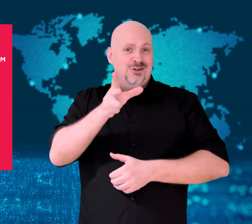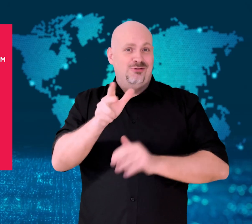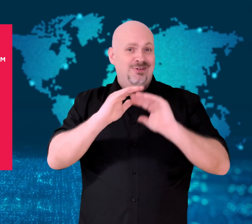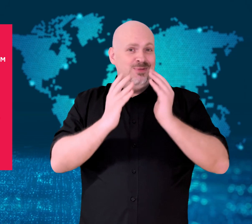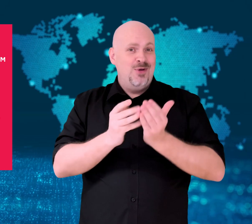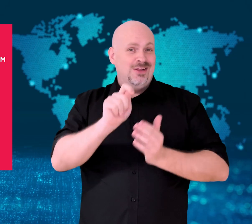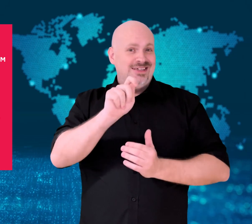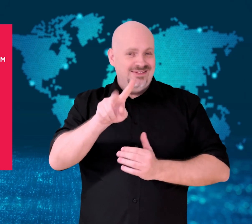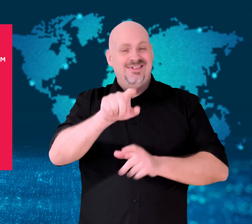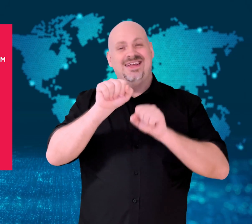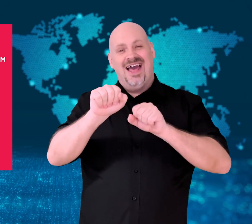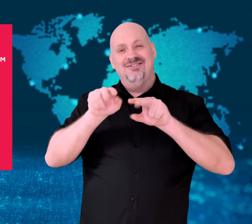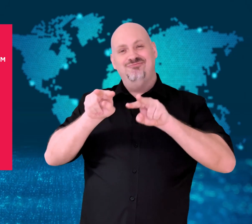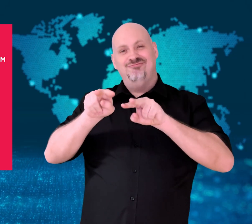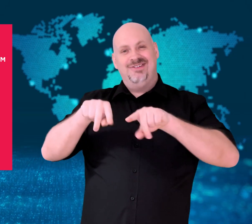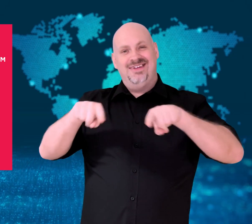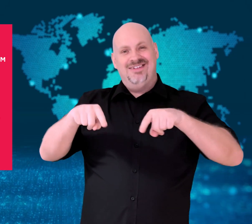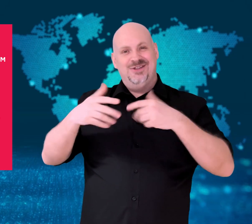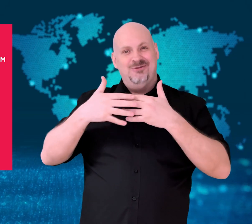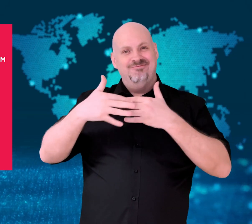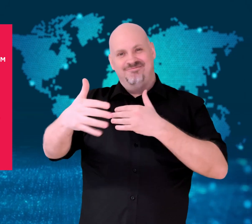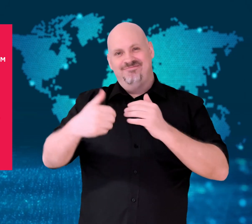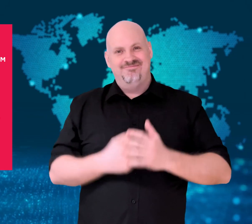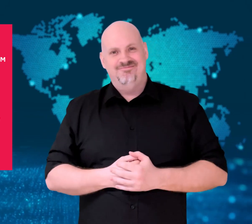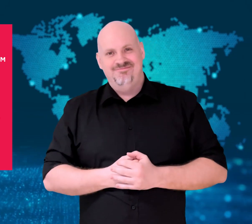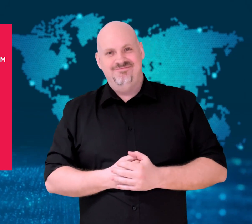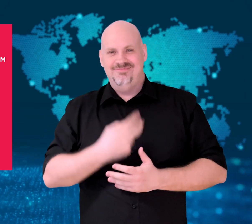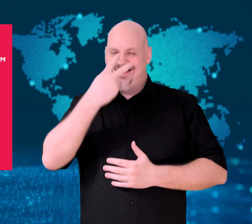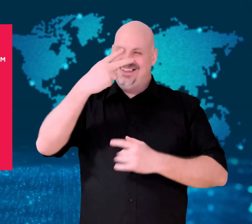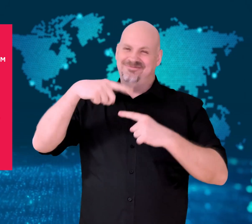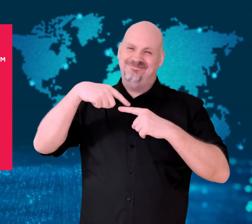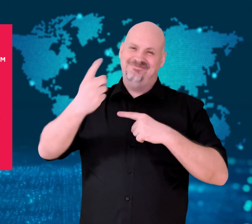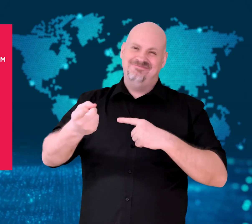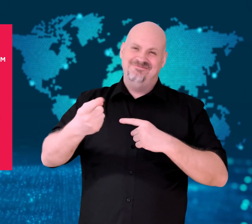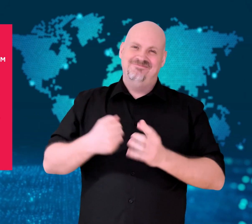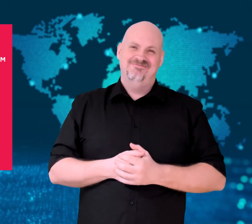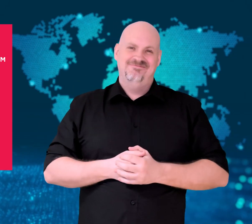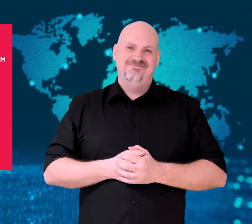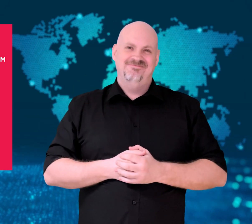and follow H3 World TV to get new video updates! See you next time!